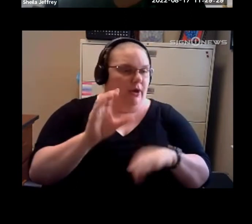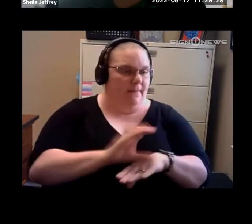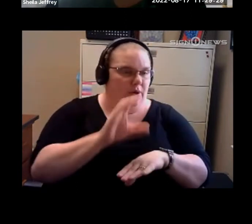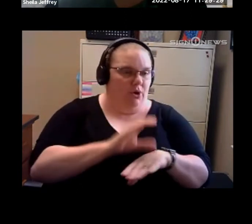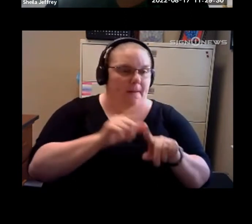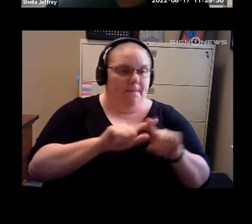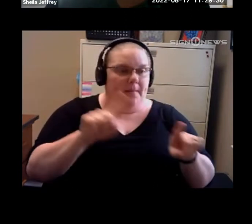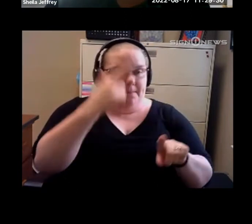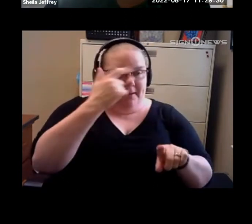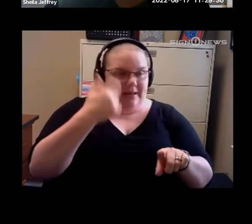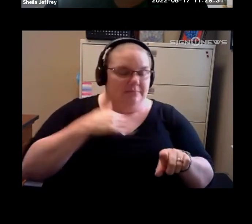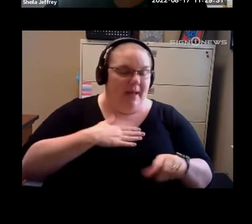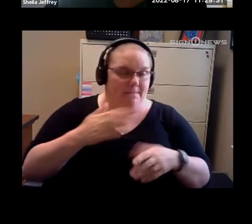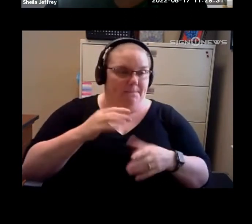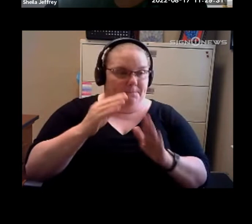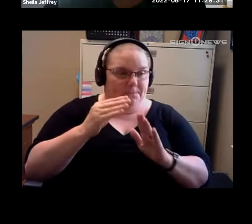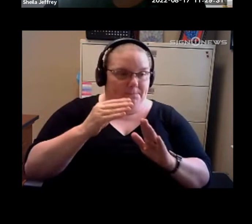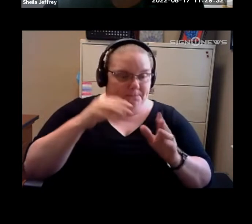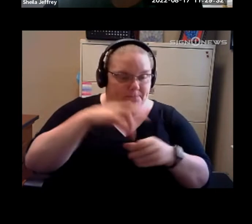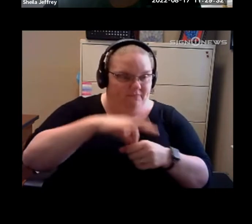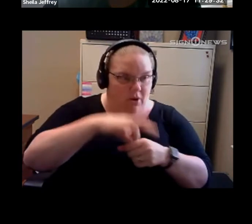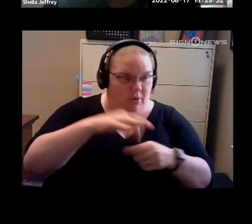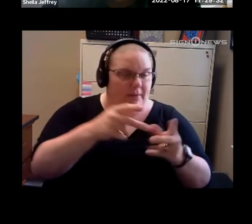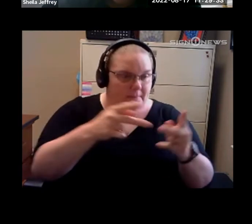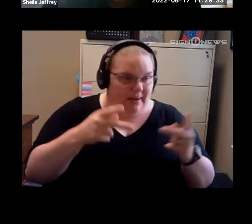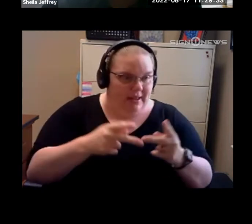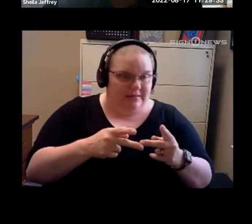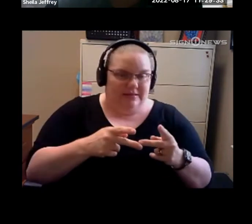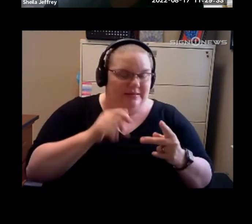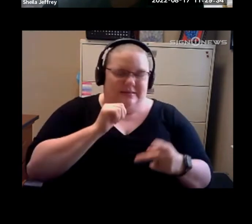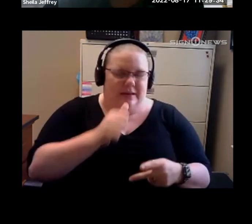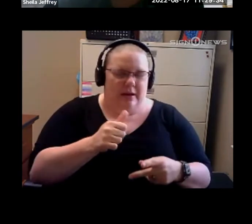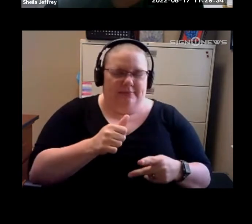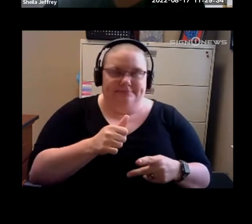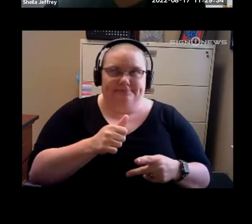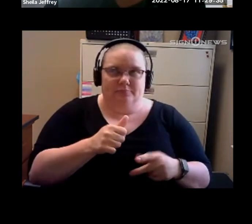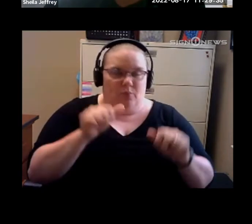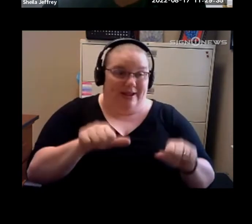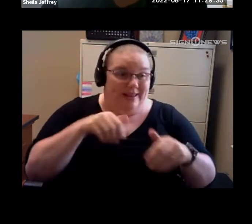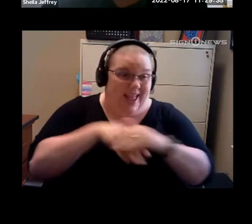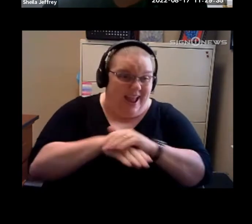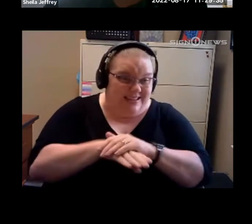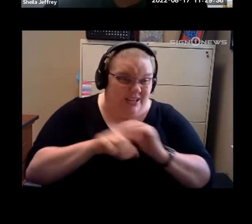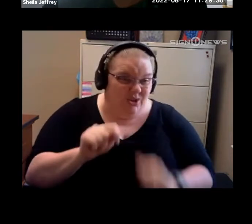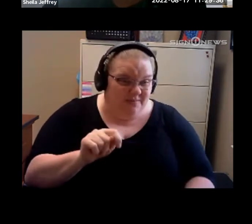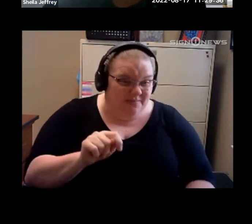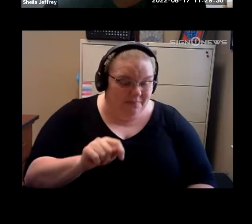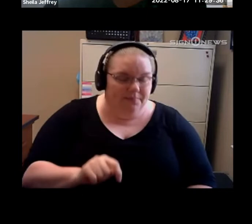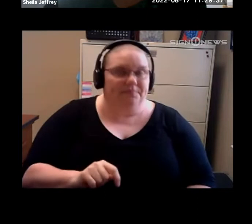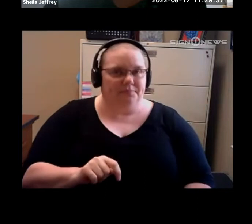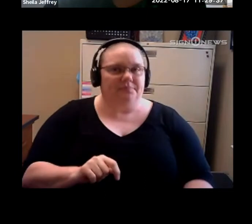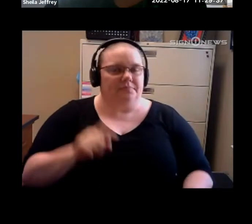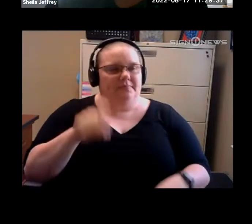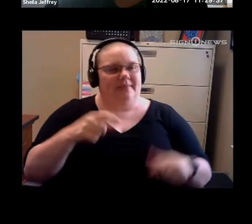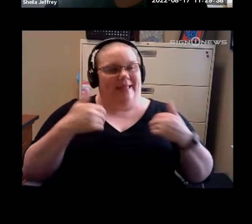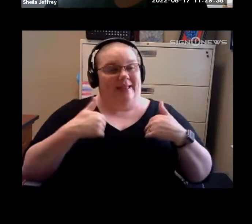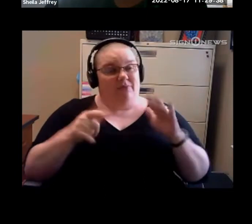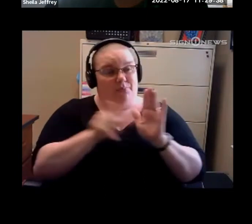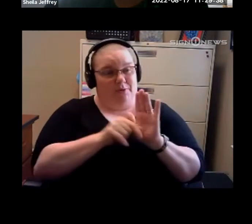access it so I have had it print out so I can remember